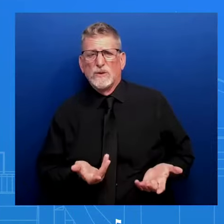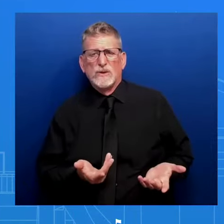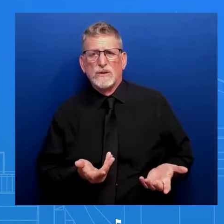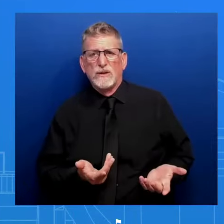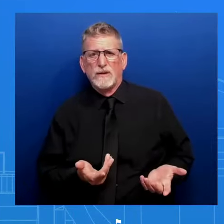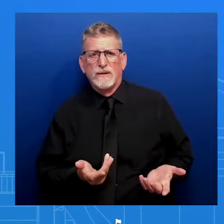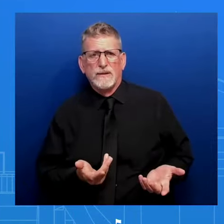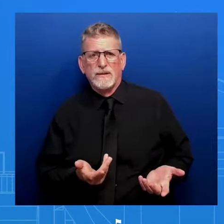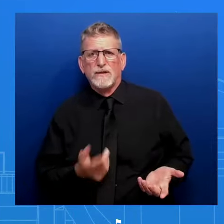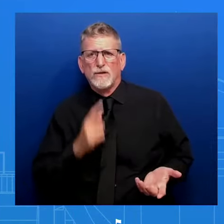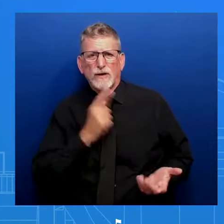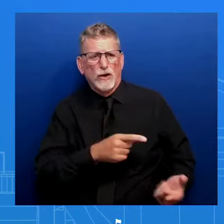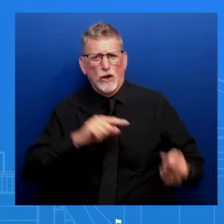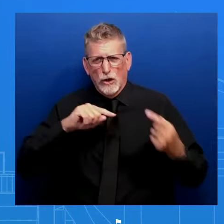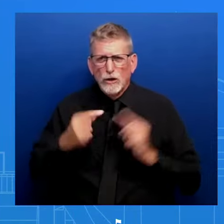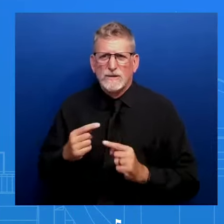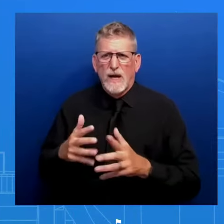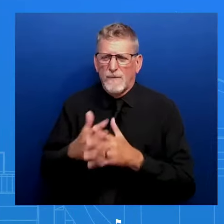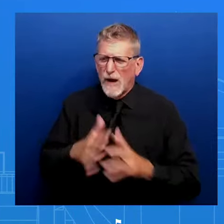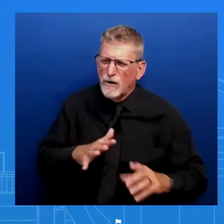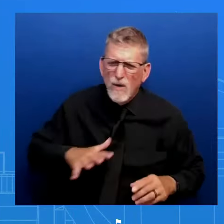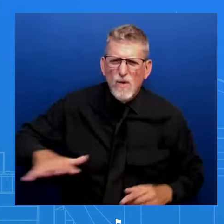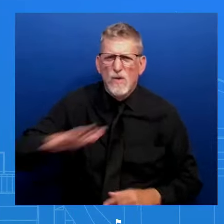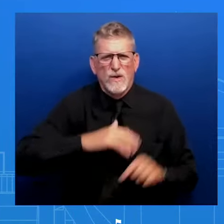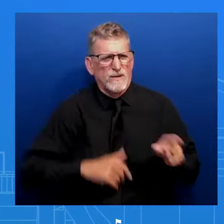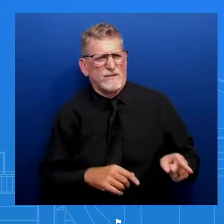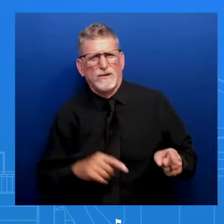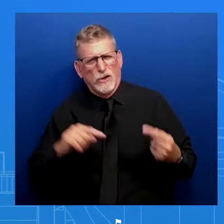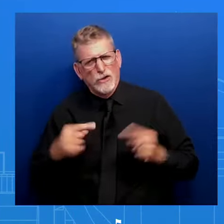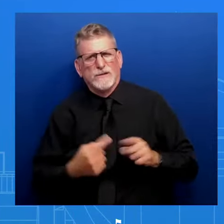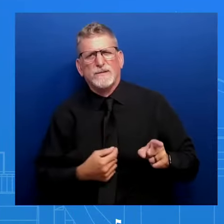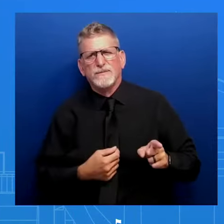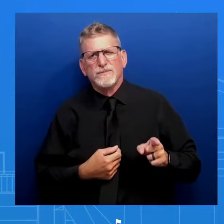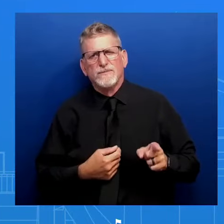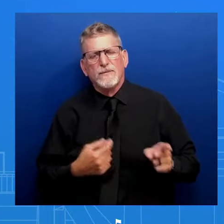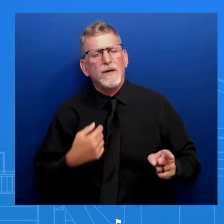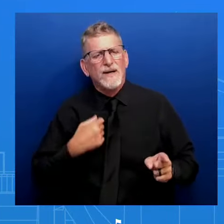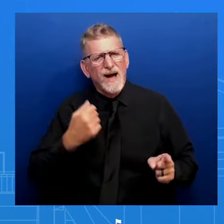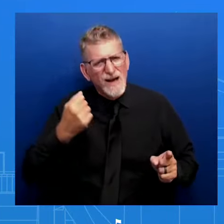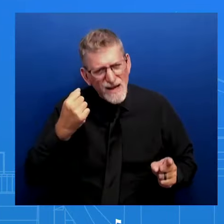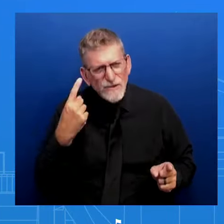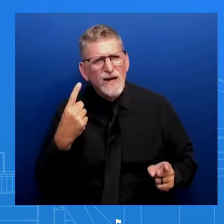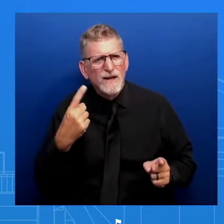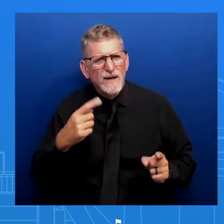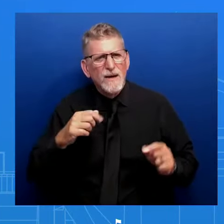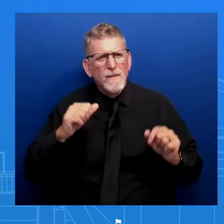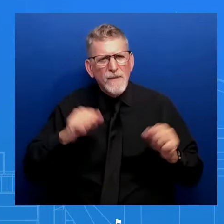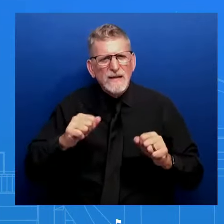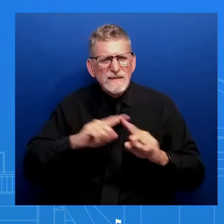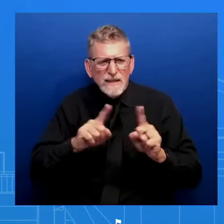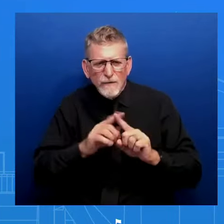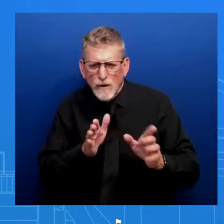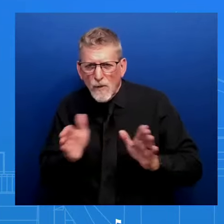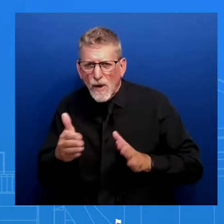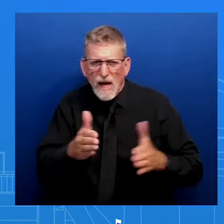I get that there are potential other pathways to get there. But we shouldn't be here. We just should not be here.